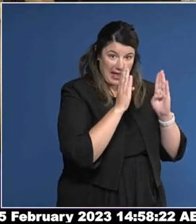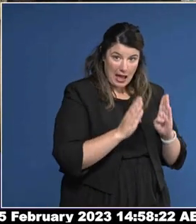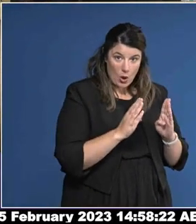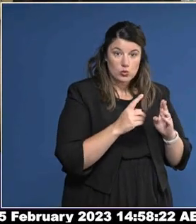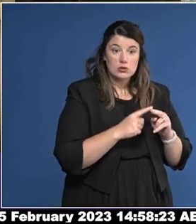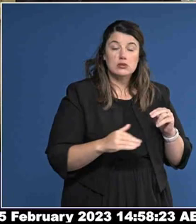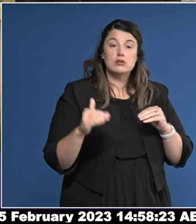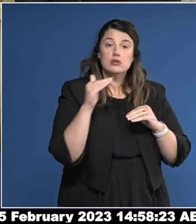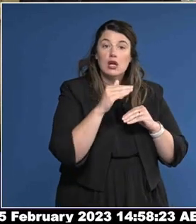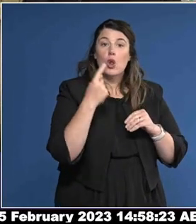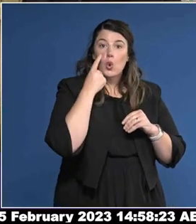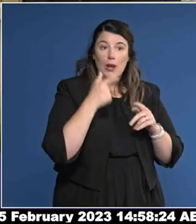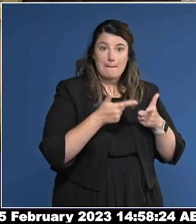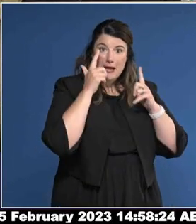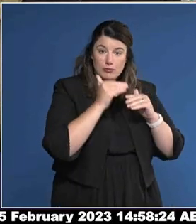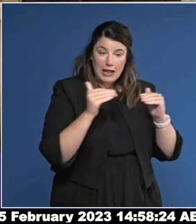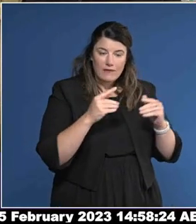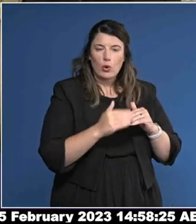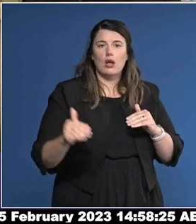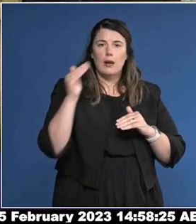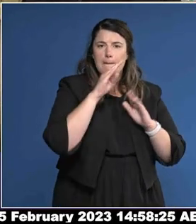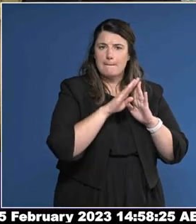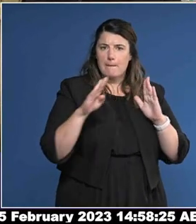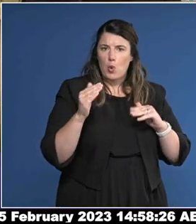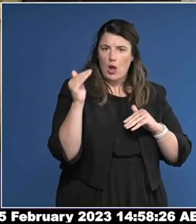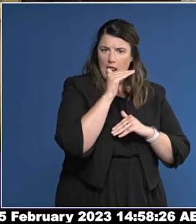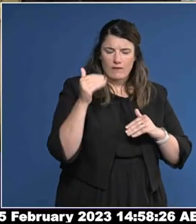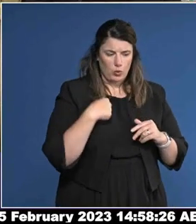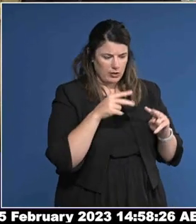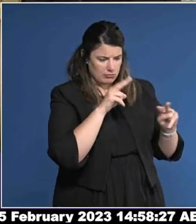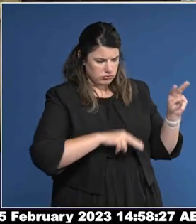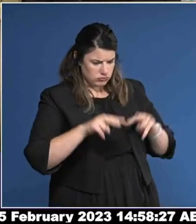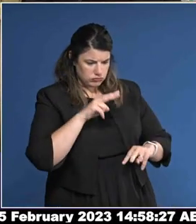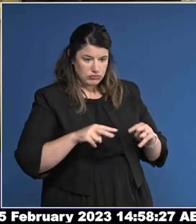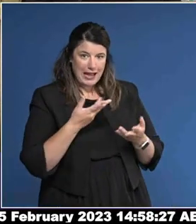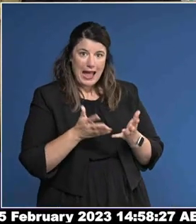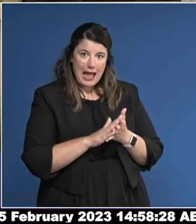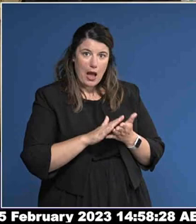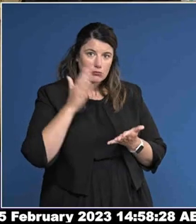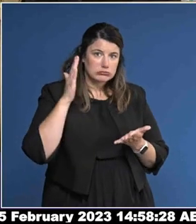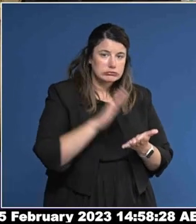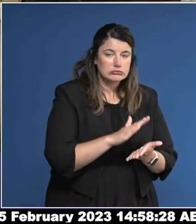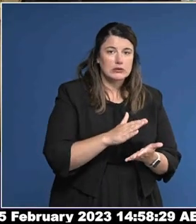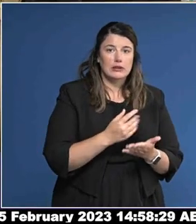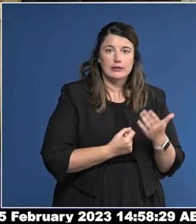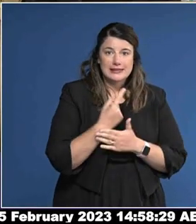interrogate, evaluate and look at how we can actually reduce incidents and improve people's quality of life.